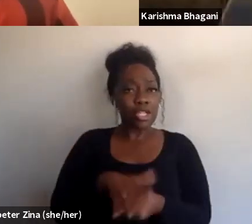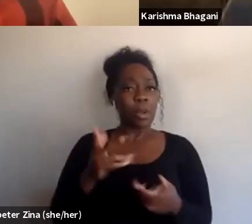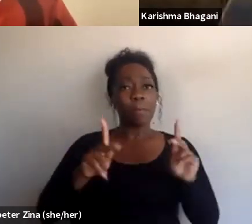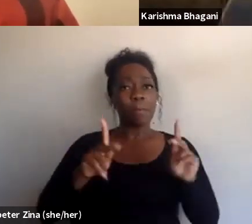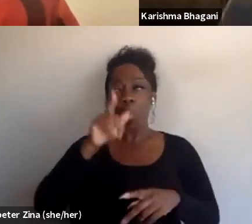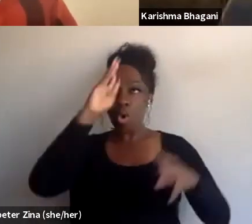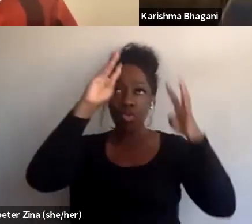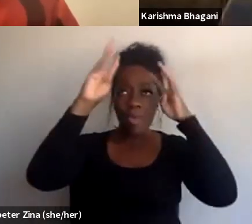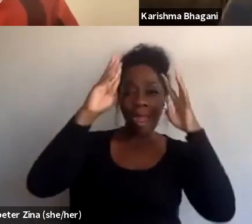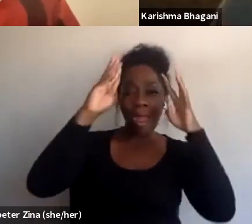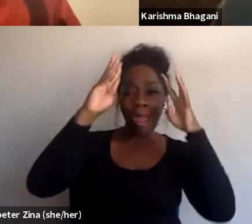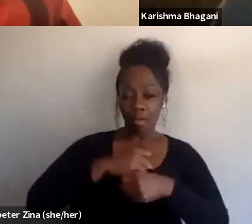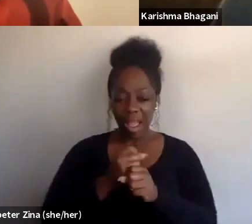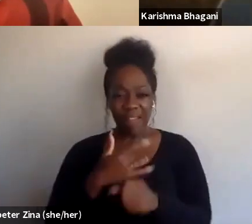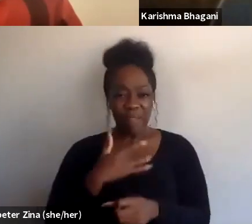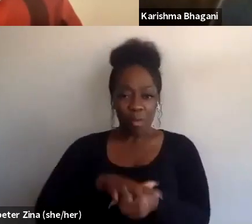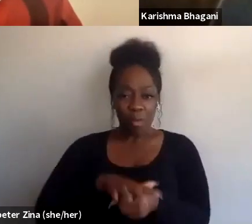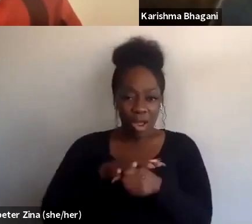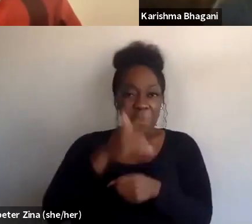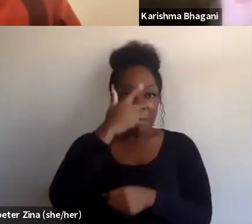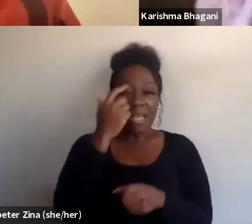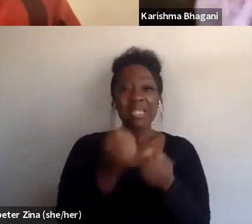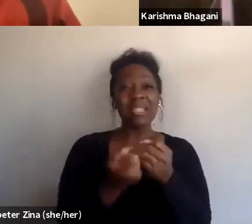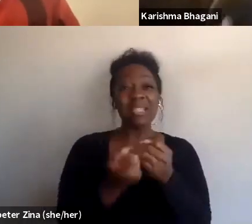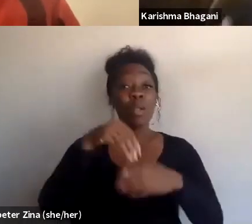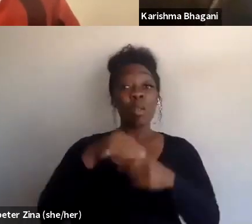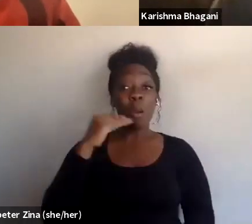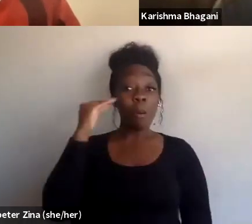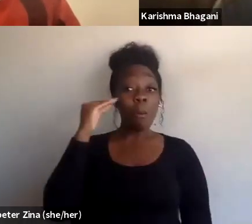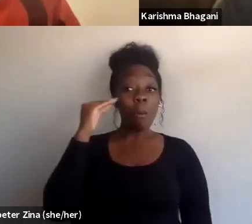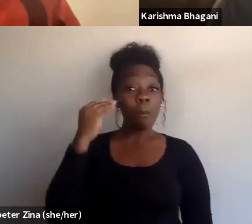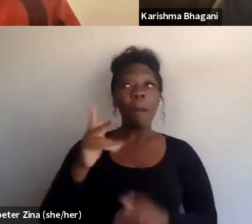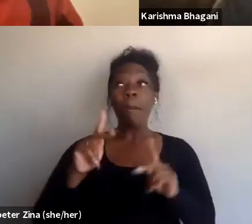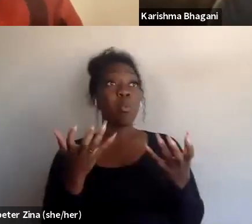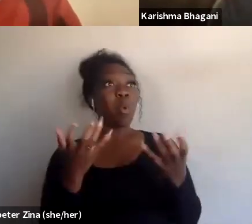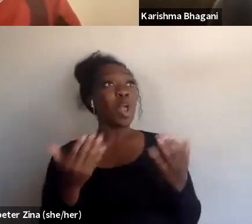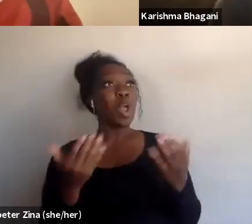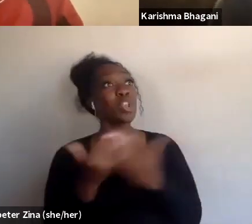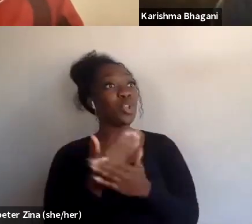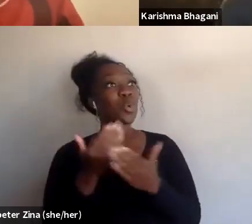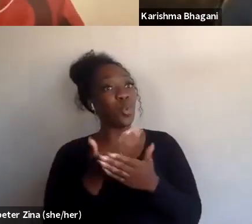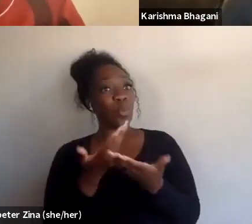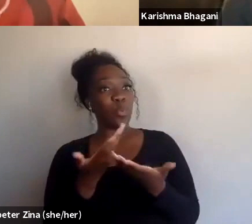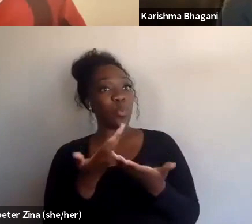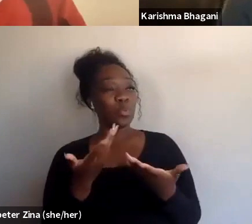Because everybody's home, everybody wants new content yet there's no funding for artists or very minimal funding so to speak.